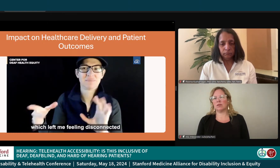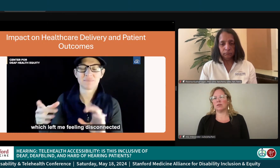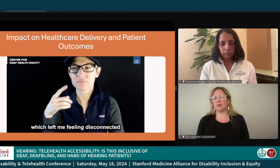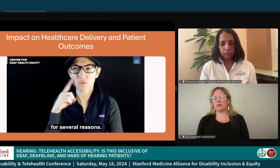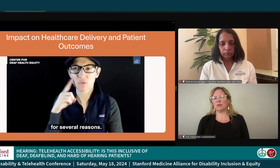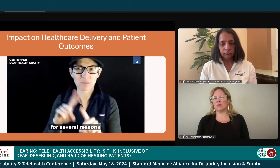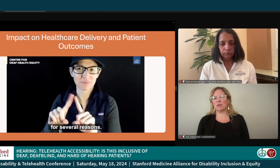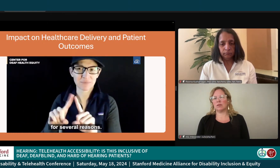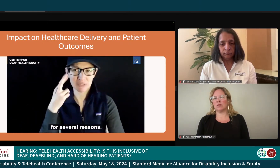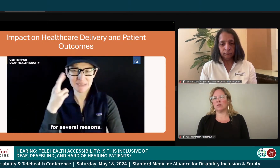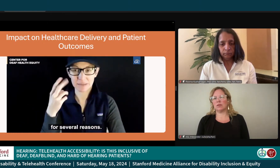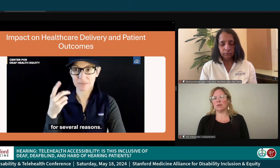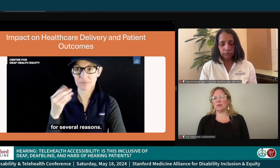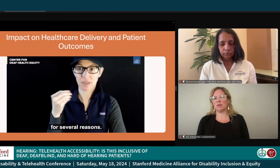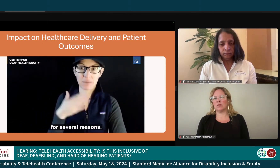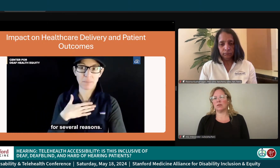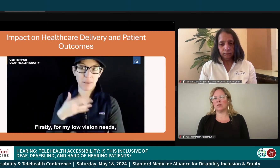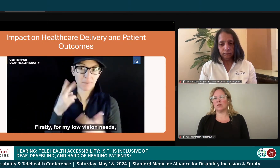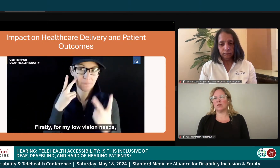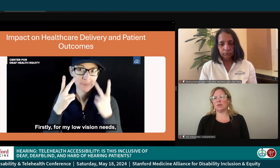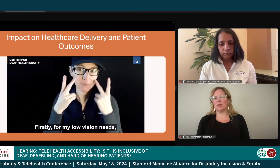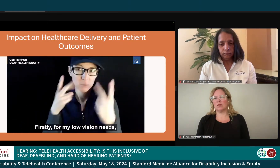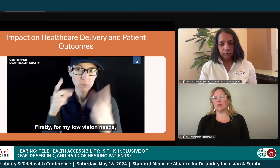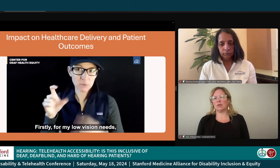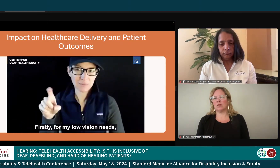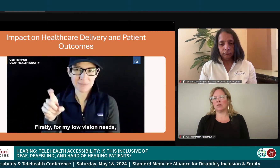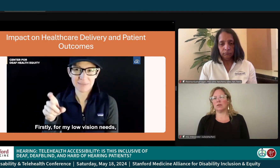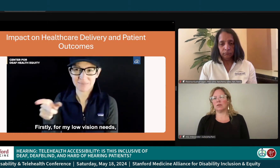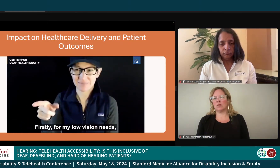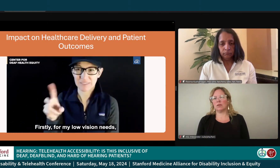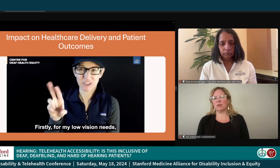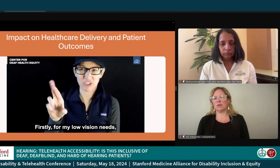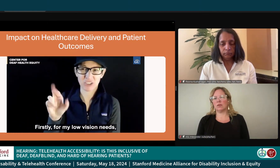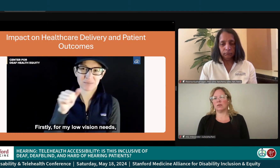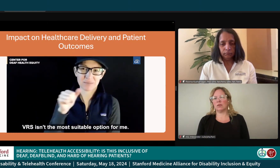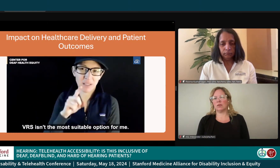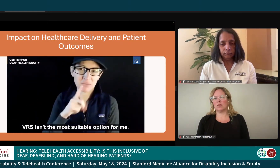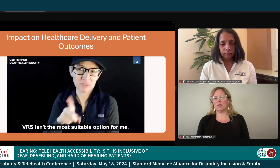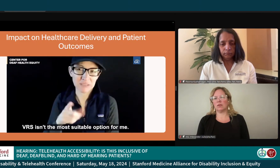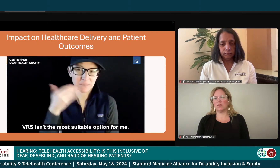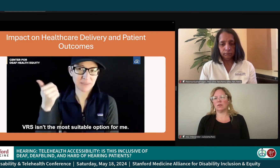For several reasons. Firstly, my low vision needs VRS is not the most suitable option